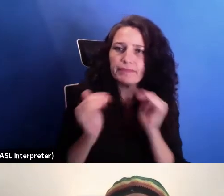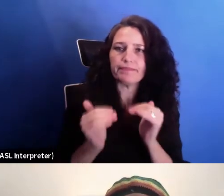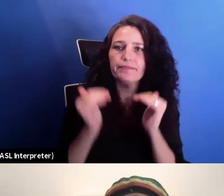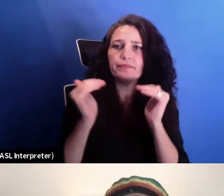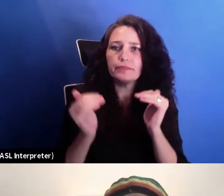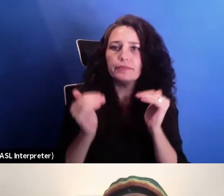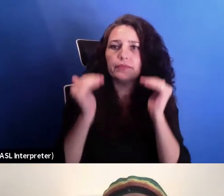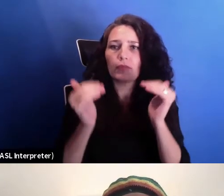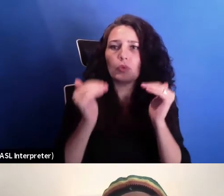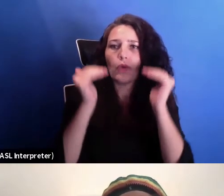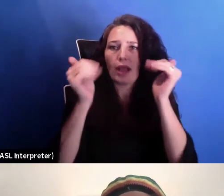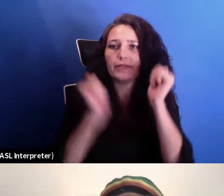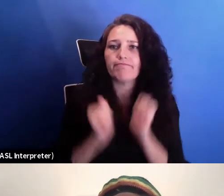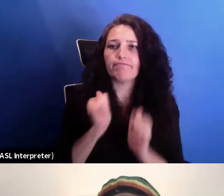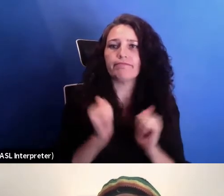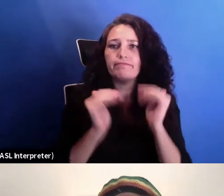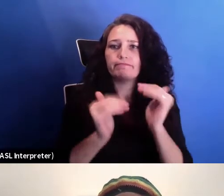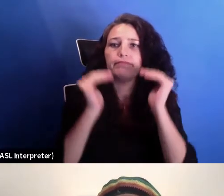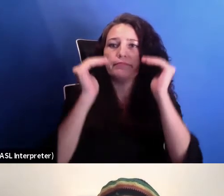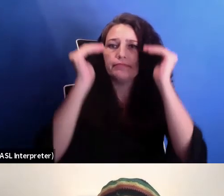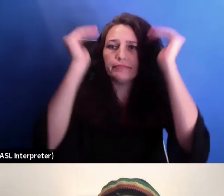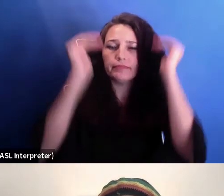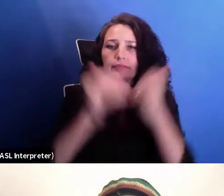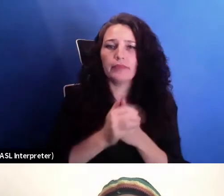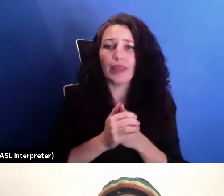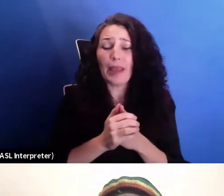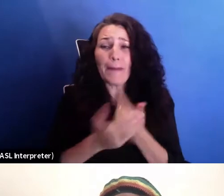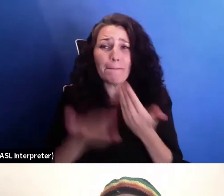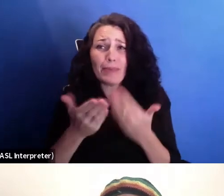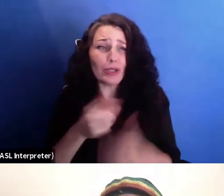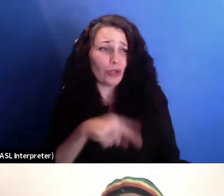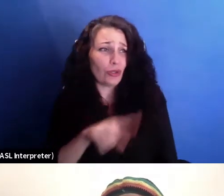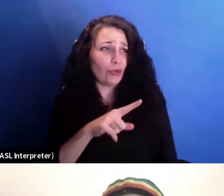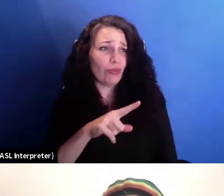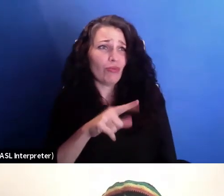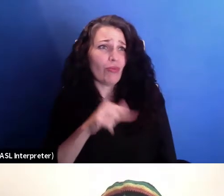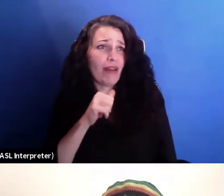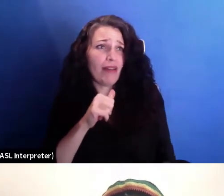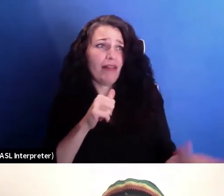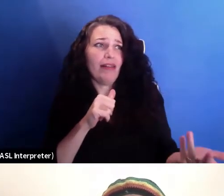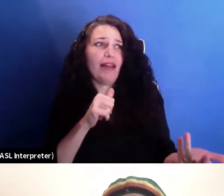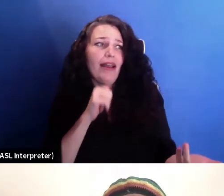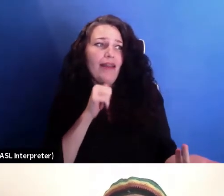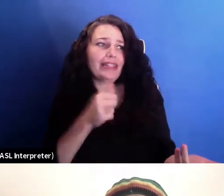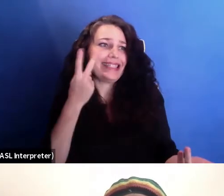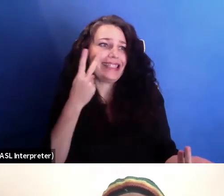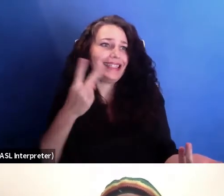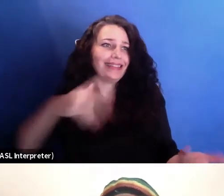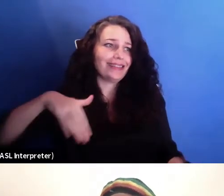of the fact that just because you haven't seen us there, doesn't mean we don't exist. It doesn't mean that we're incompetent